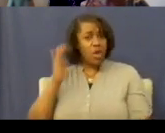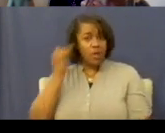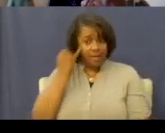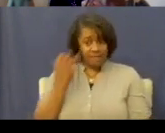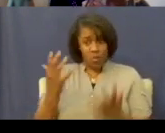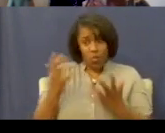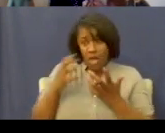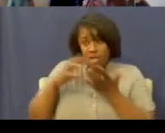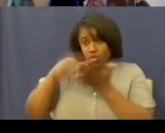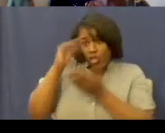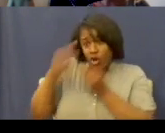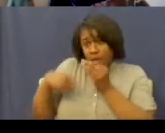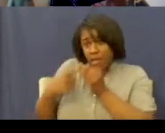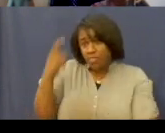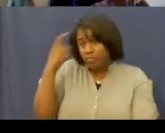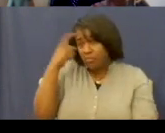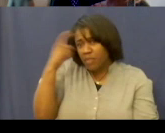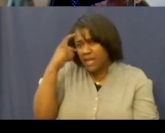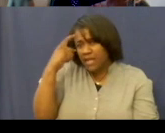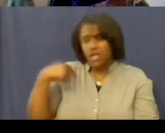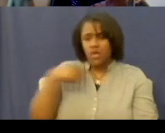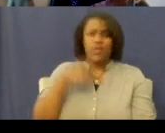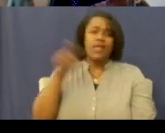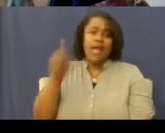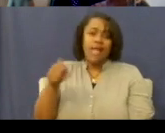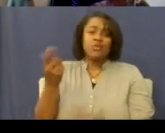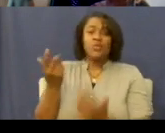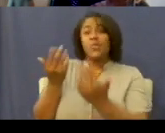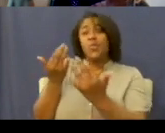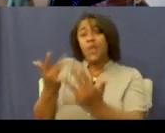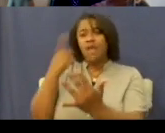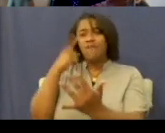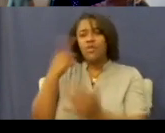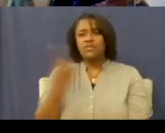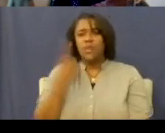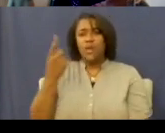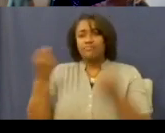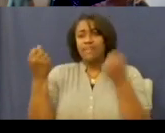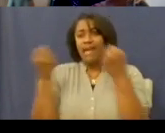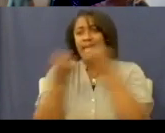we had to wait for somebody to get in an accident or hurt a part of their brain.